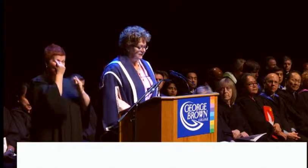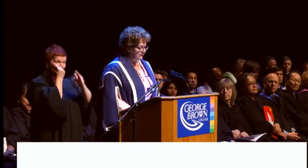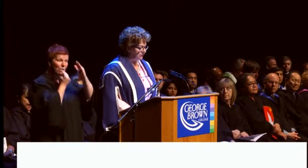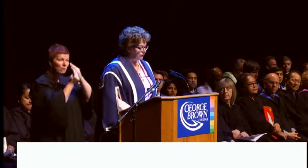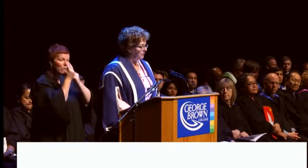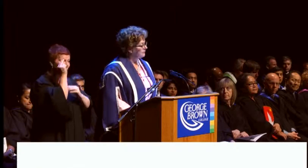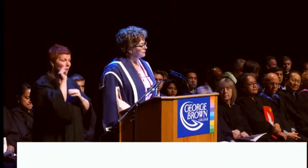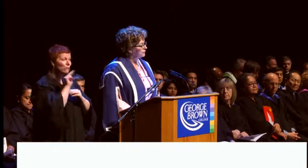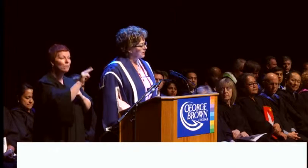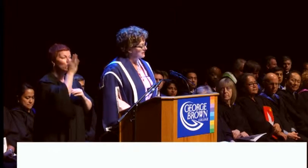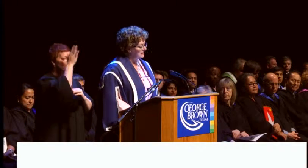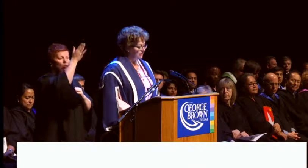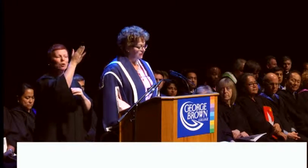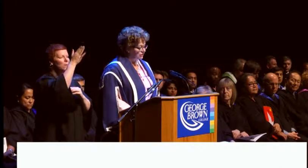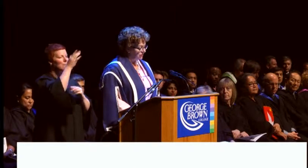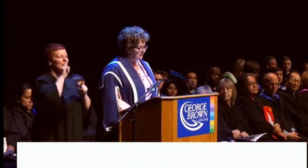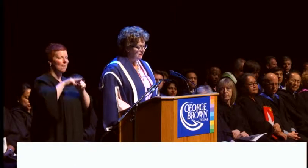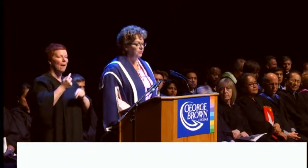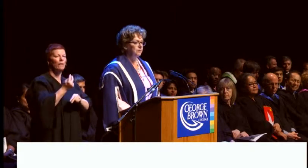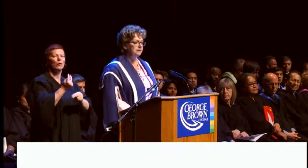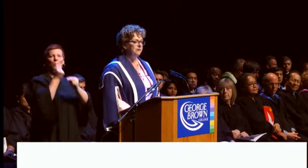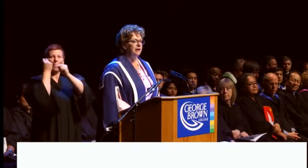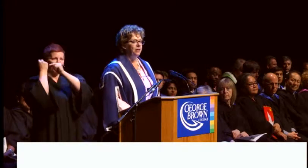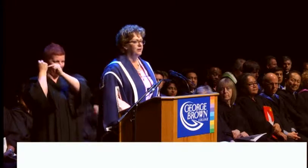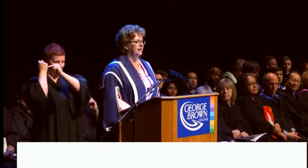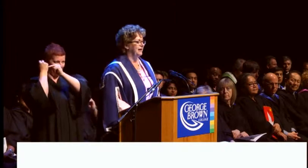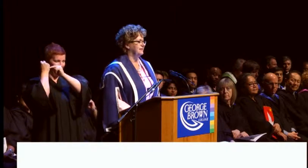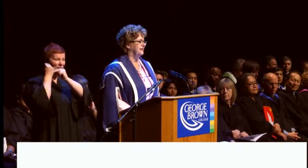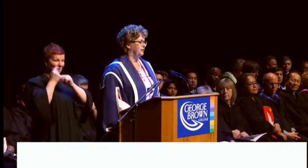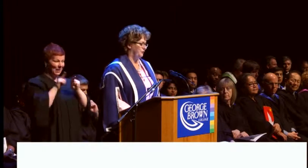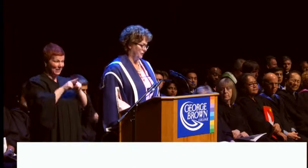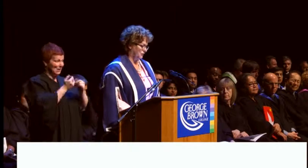SO YOU HAVE TO TRUST THAT THE DOTS WILL SOMEHOW CONNECT IN YOUR FUTURE."